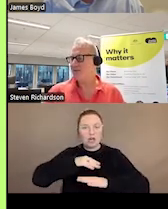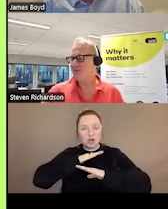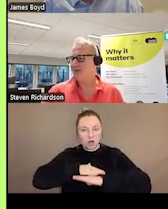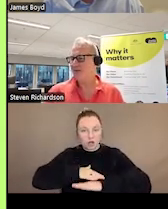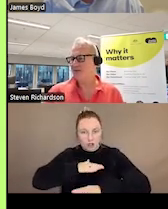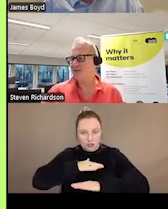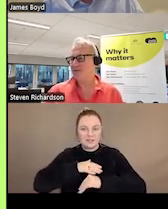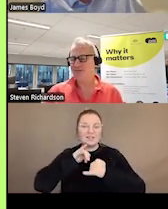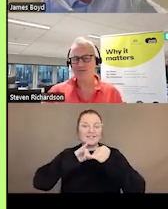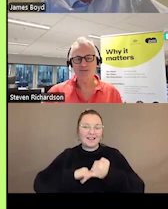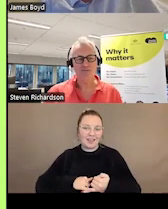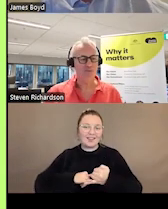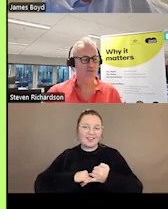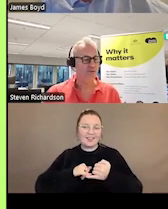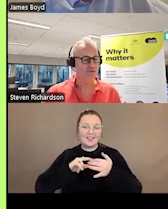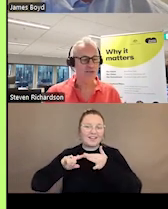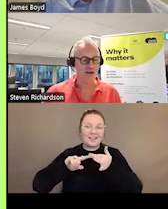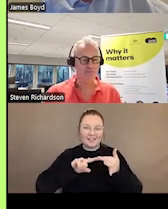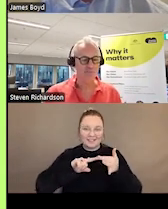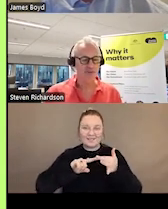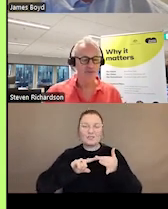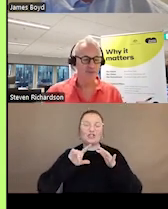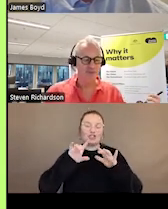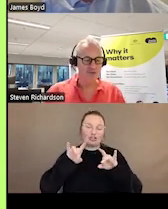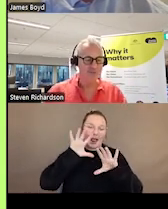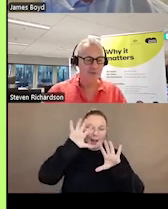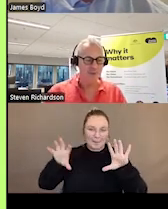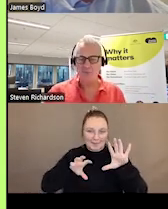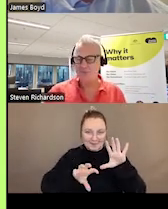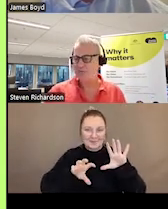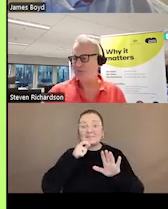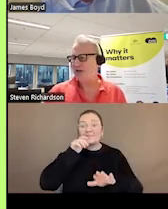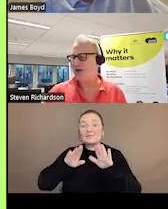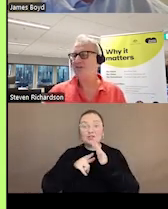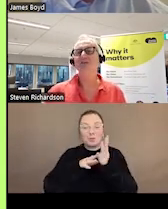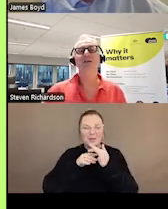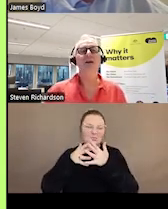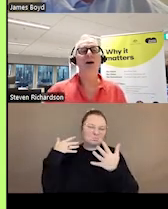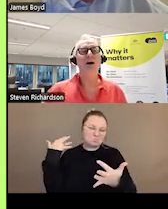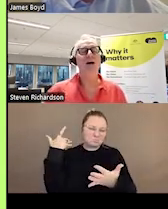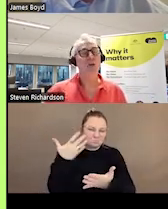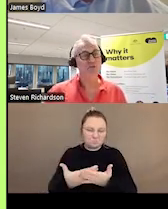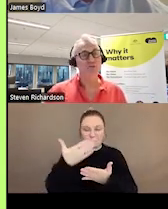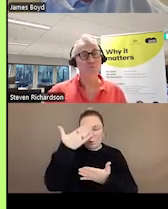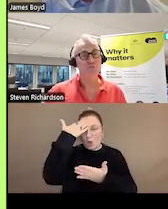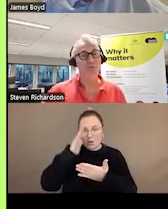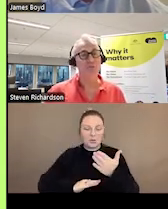south-east of the continent. Similar to James, long experience in the arts. A lot to do with,